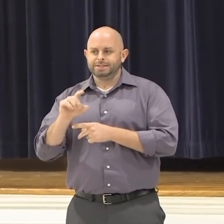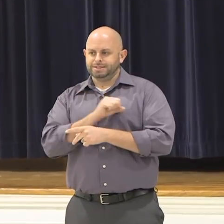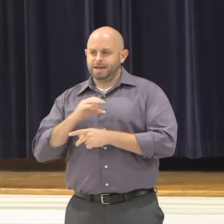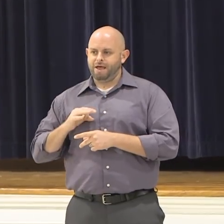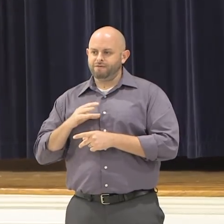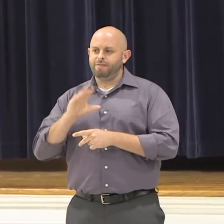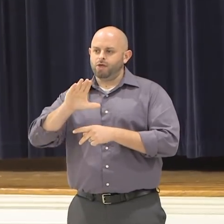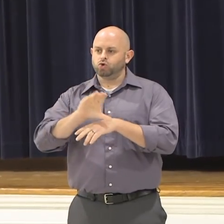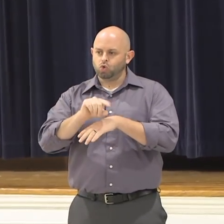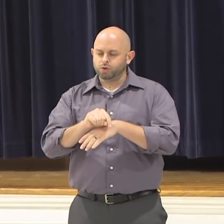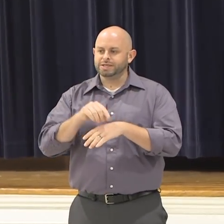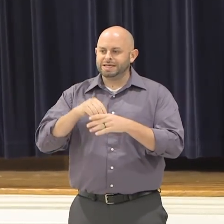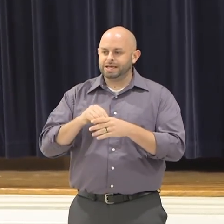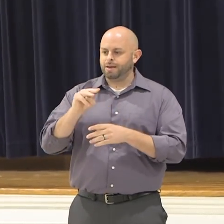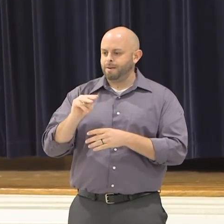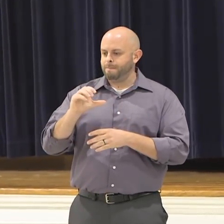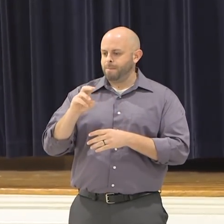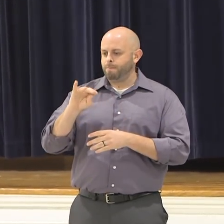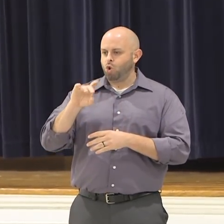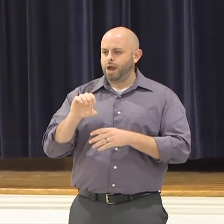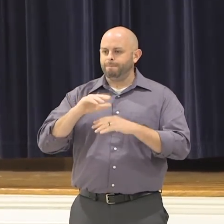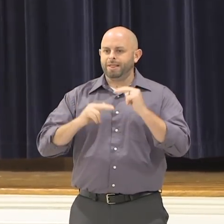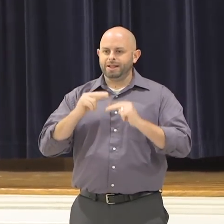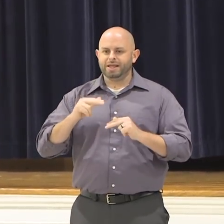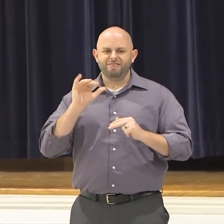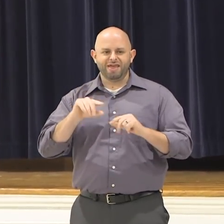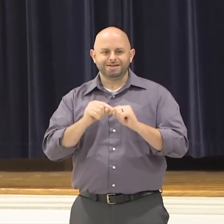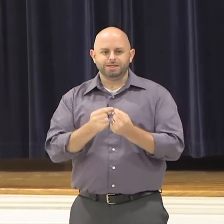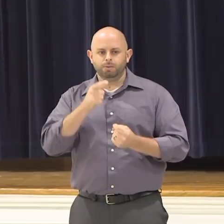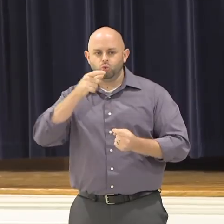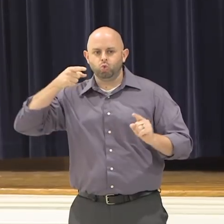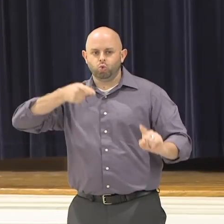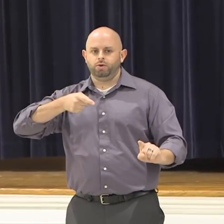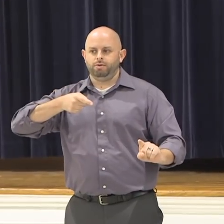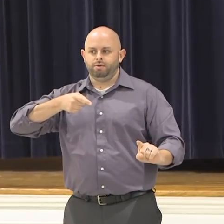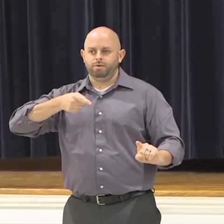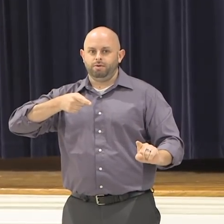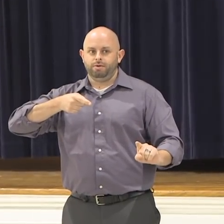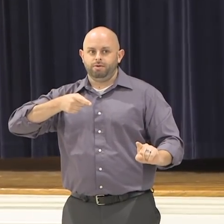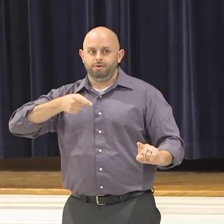consultants in the McBride building who is this team who are good stewards of